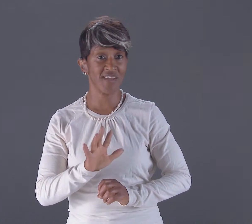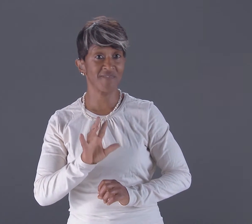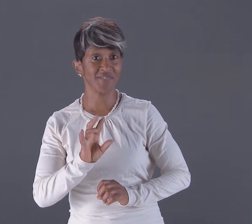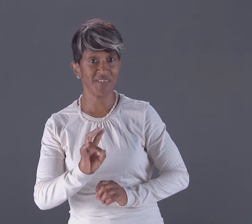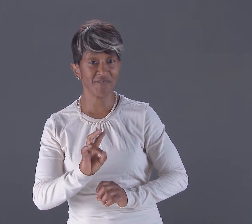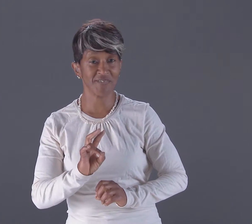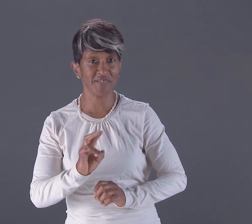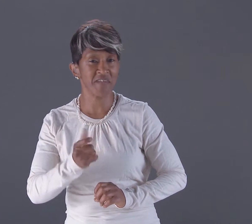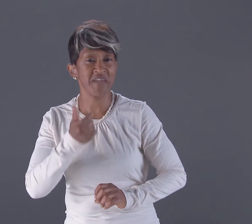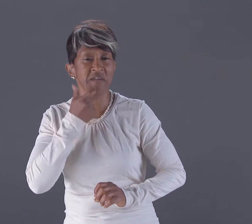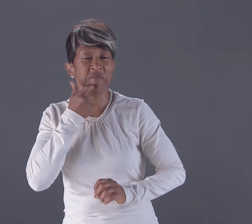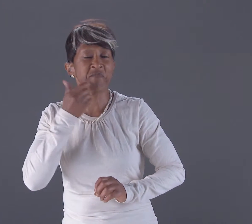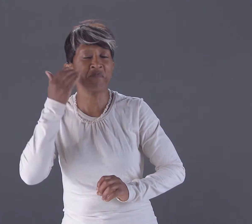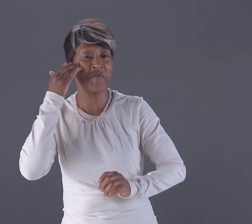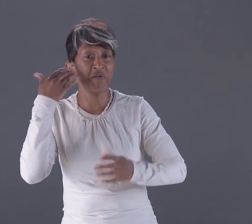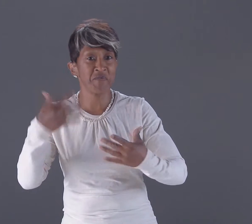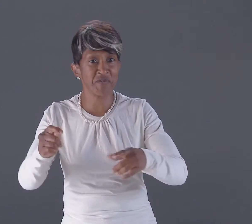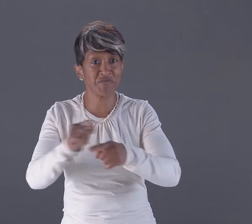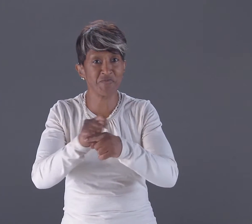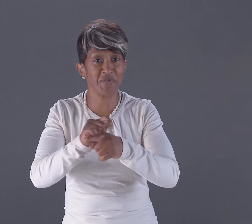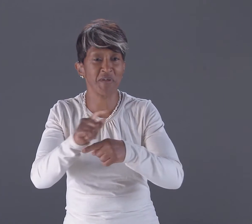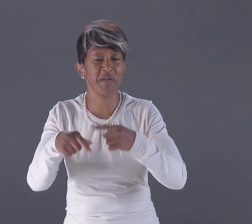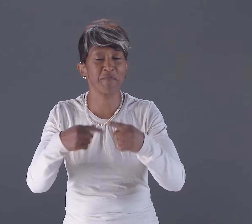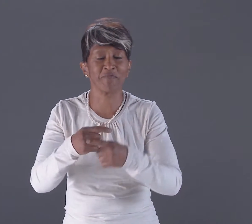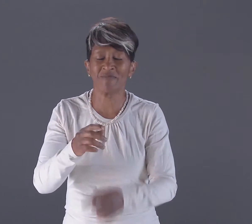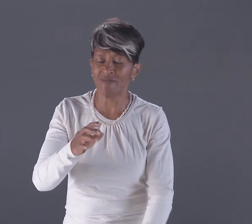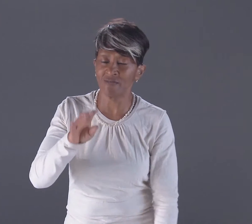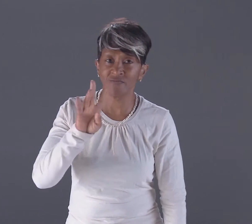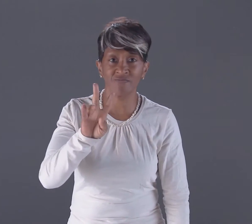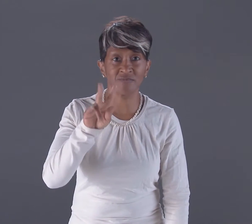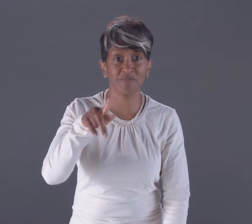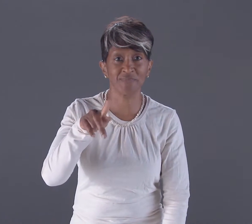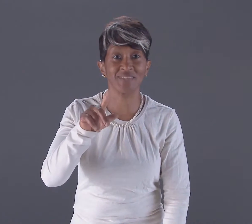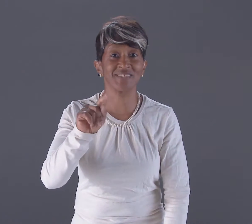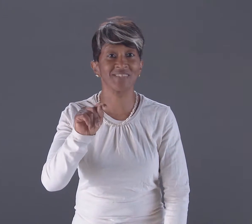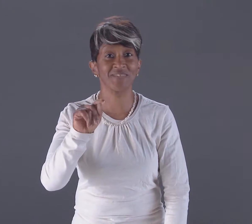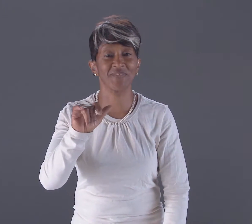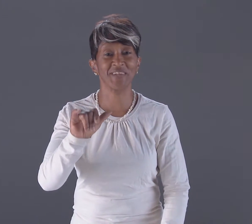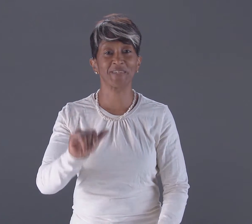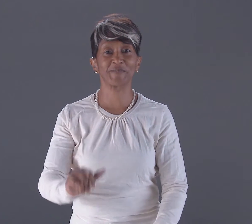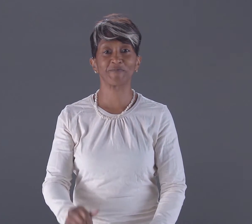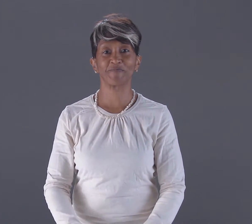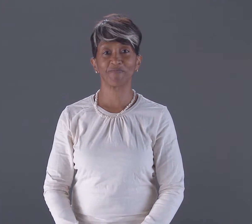Individuals on the HelpLine are trained to receive Video phone and TTY calls.